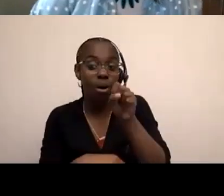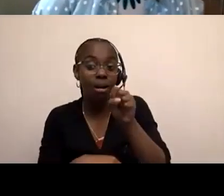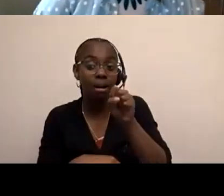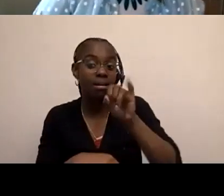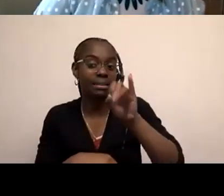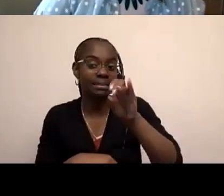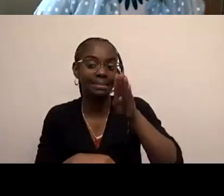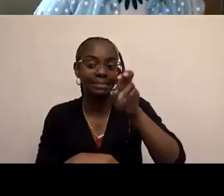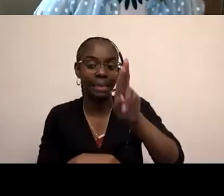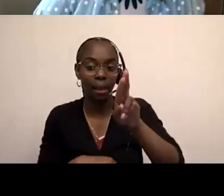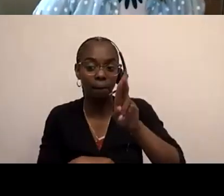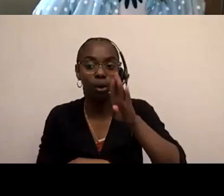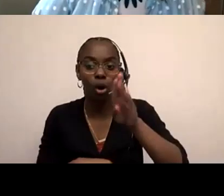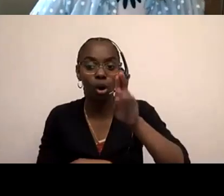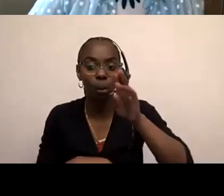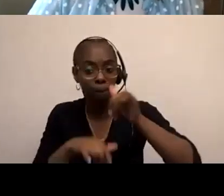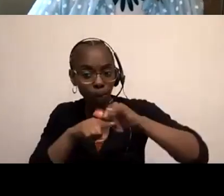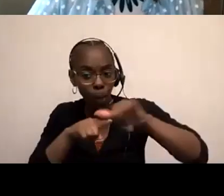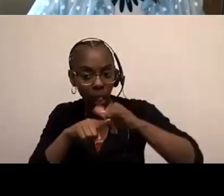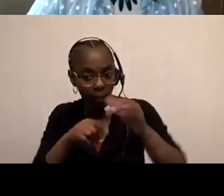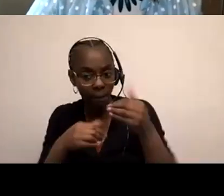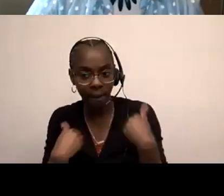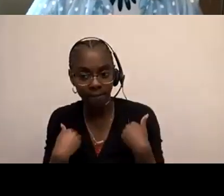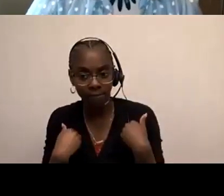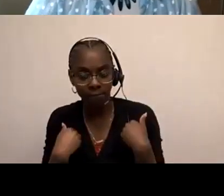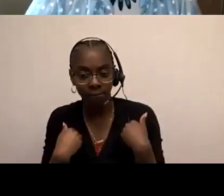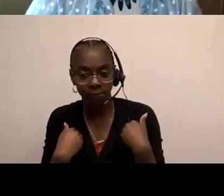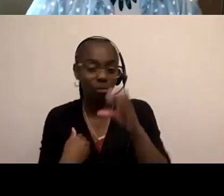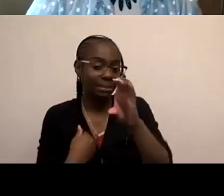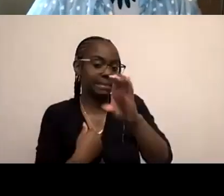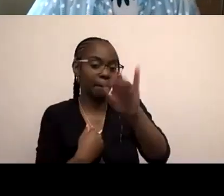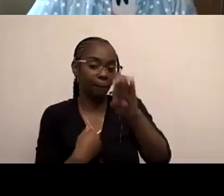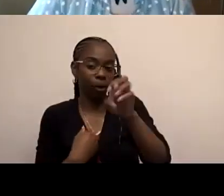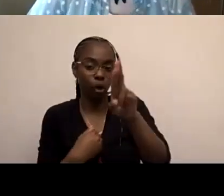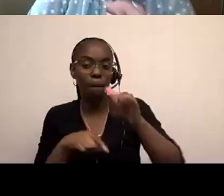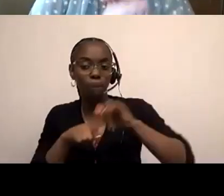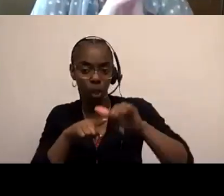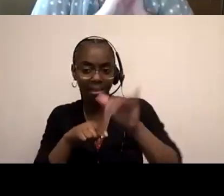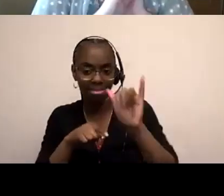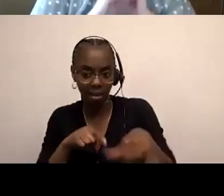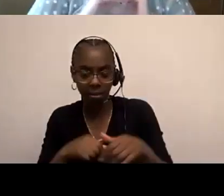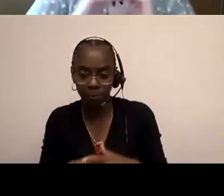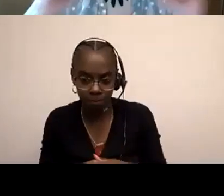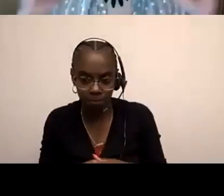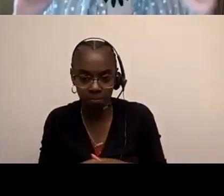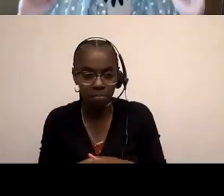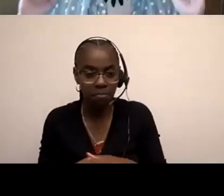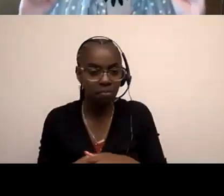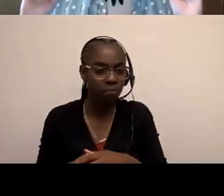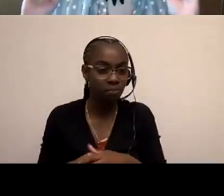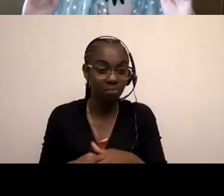SO I WANT TO TALK ABOUT SOME SAFETY GUIDELINES. THIS IS NOT ALL INCLUSIVE